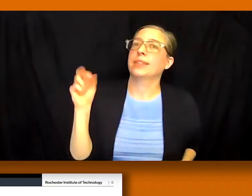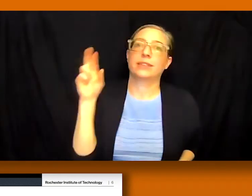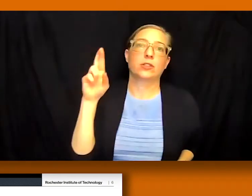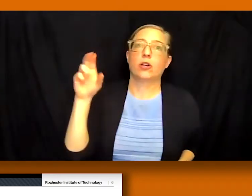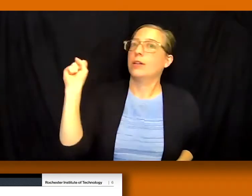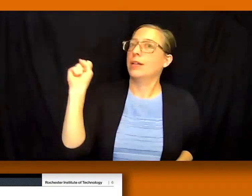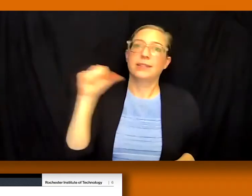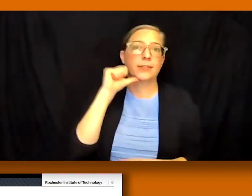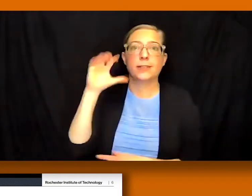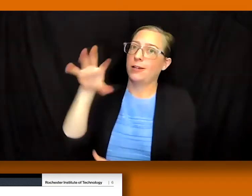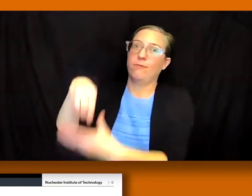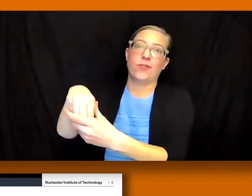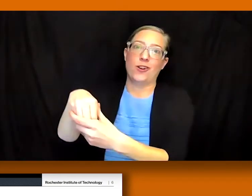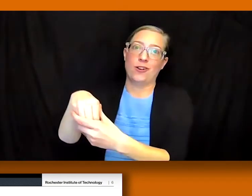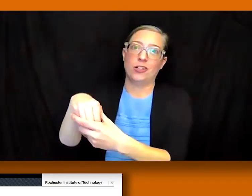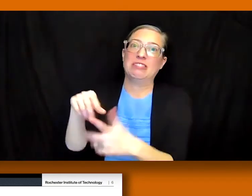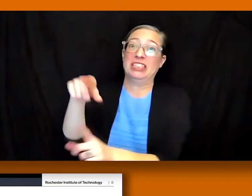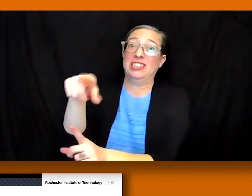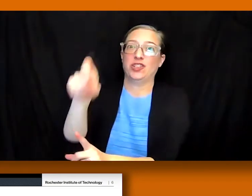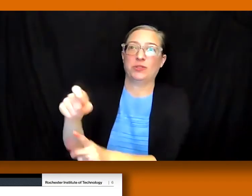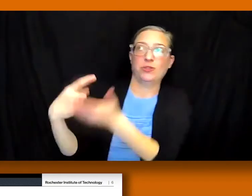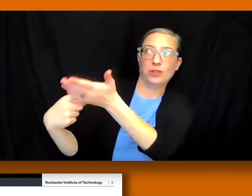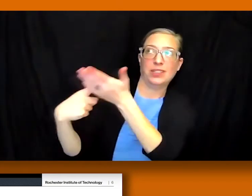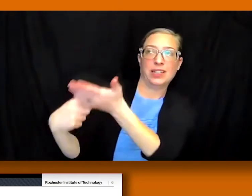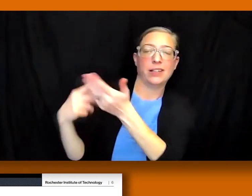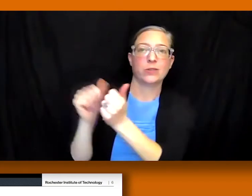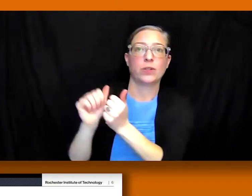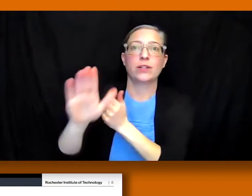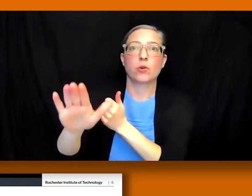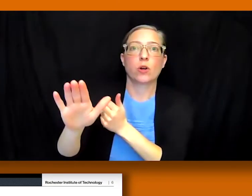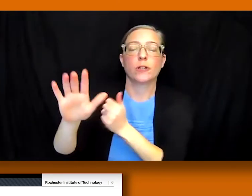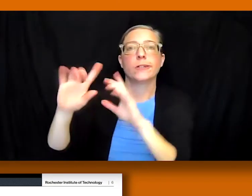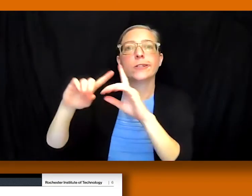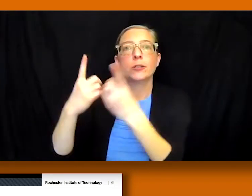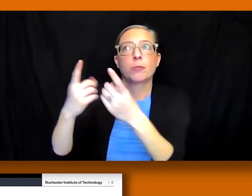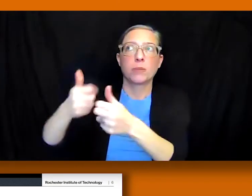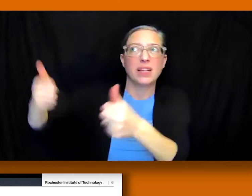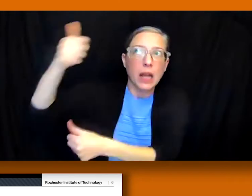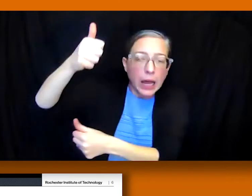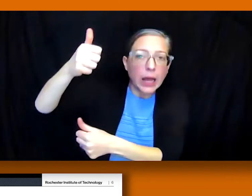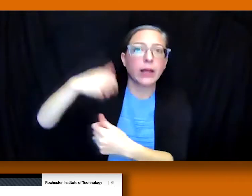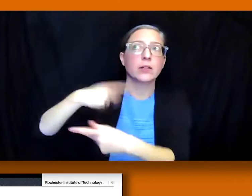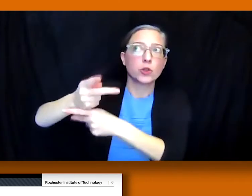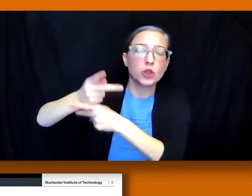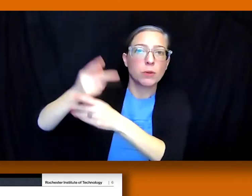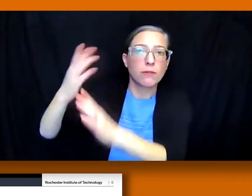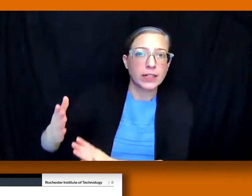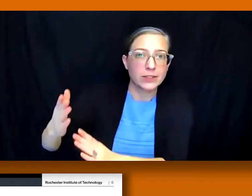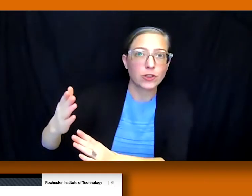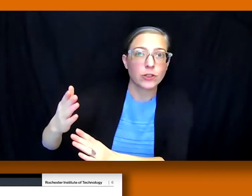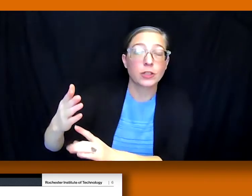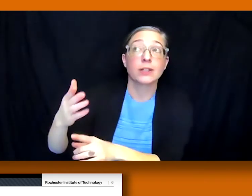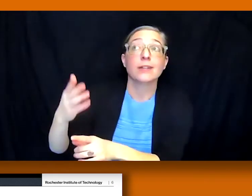with your department head or supervisor. Um, and then you can report back to me,